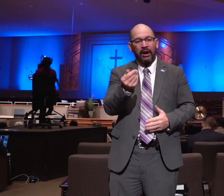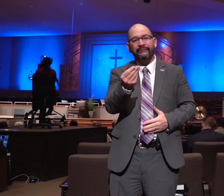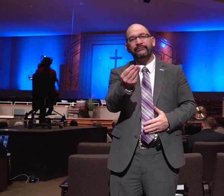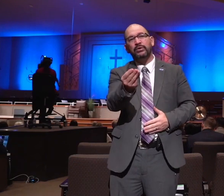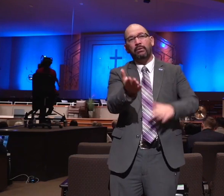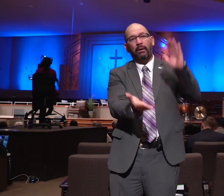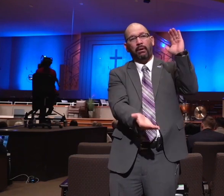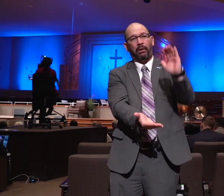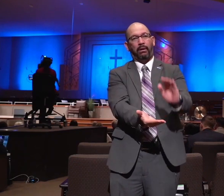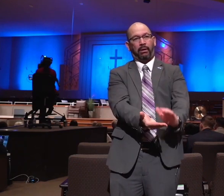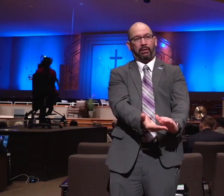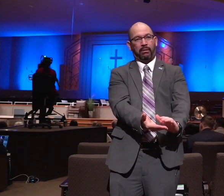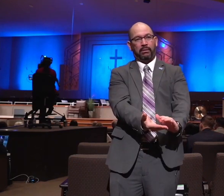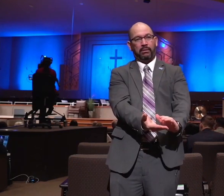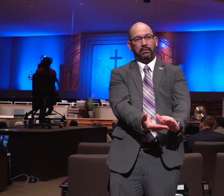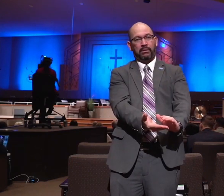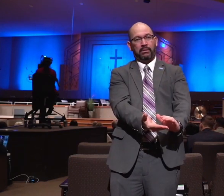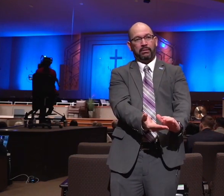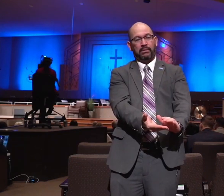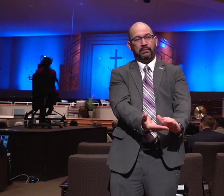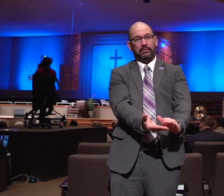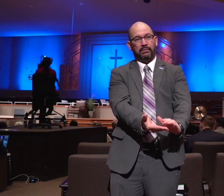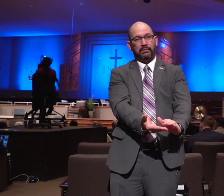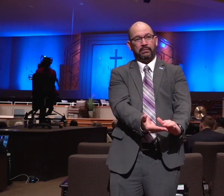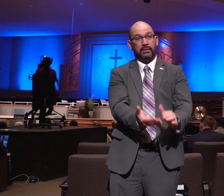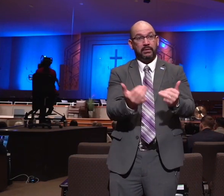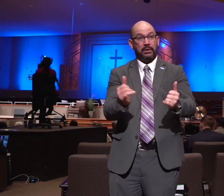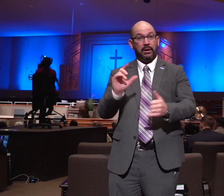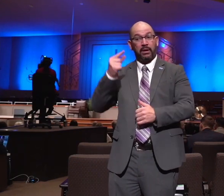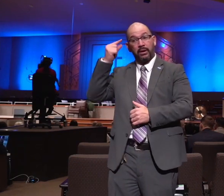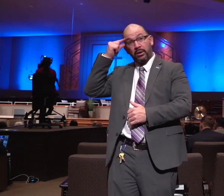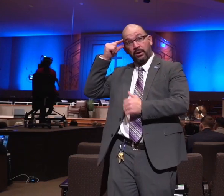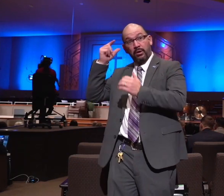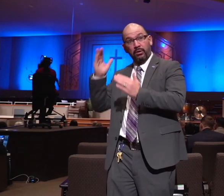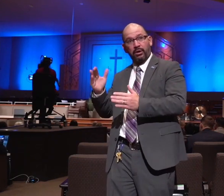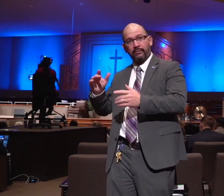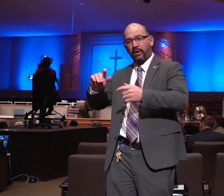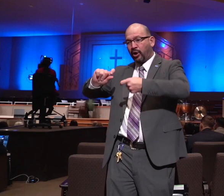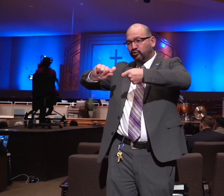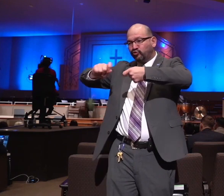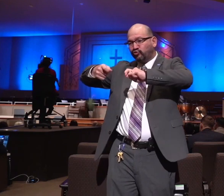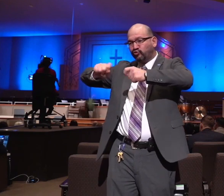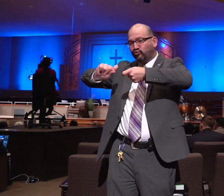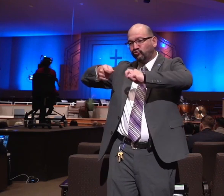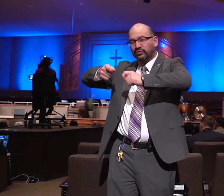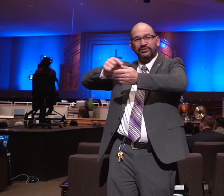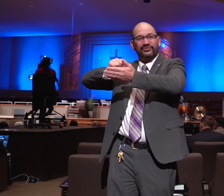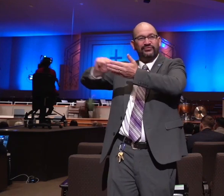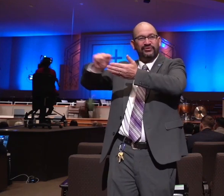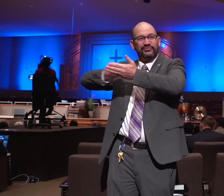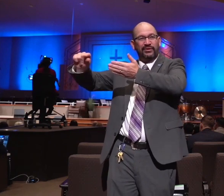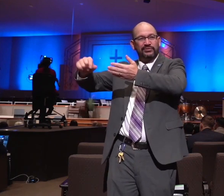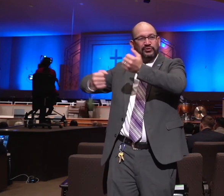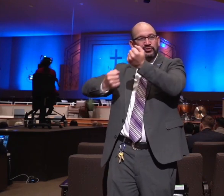not so now now your governor